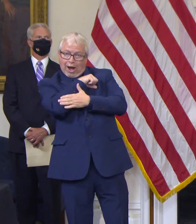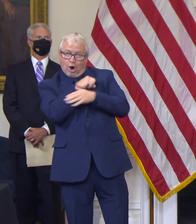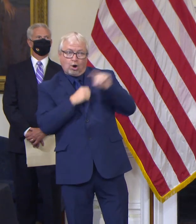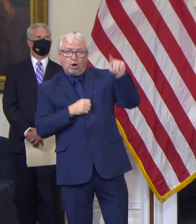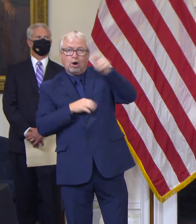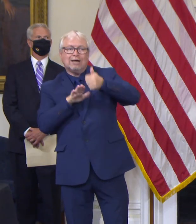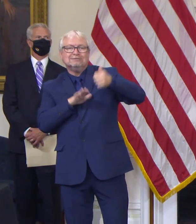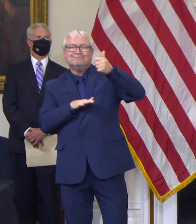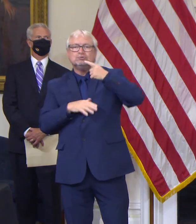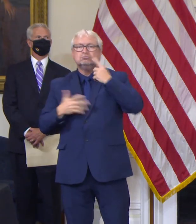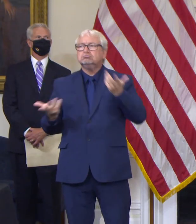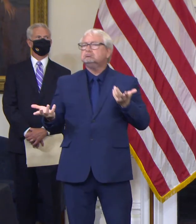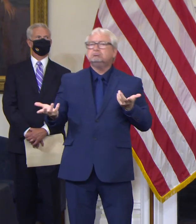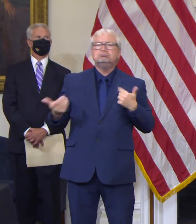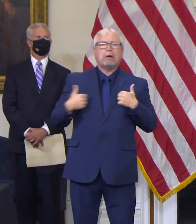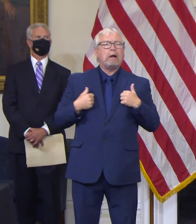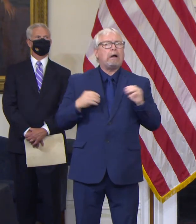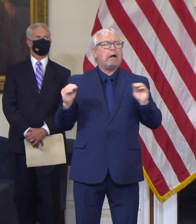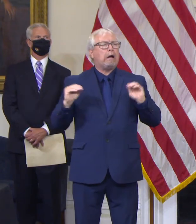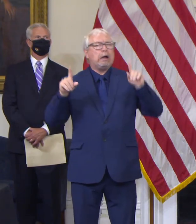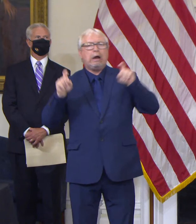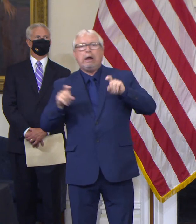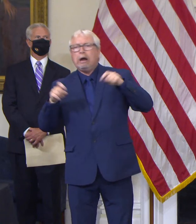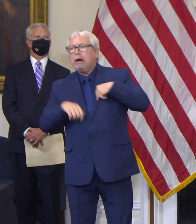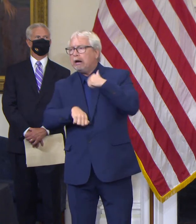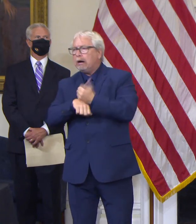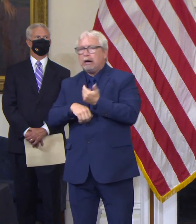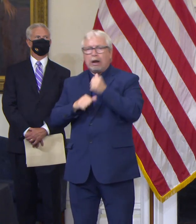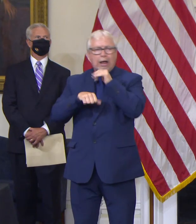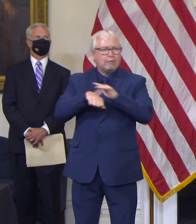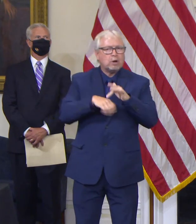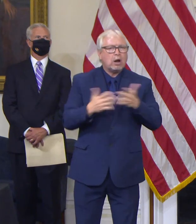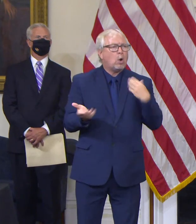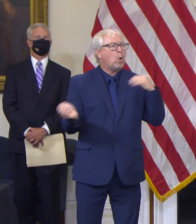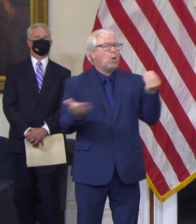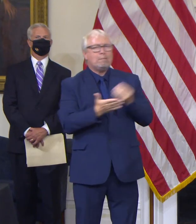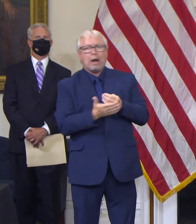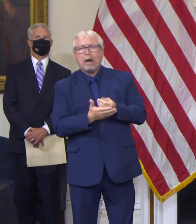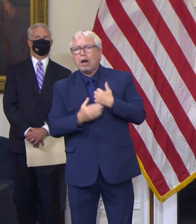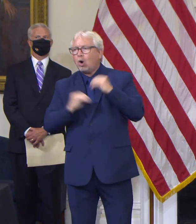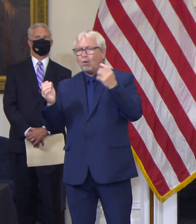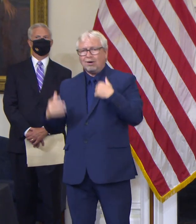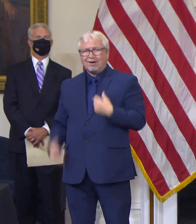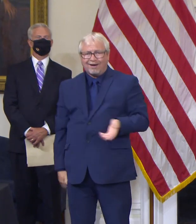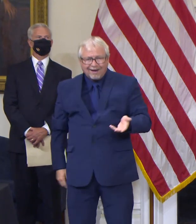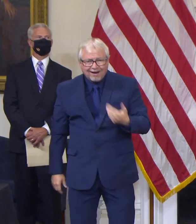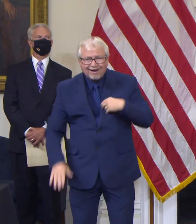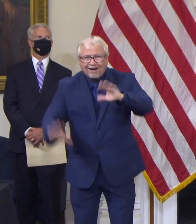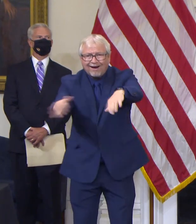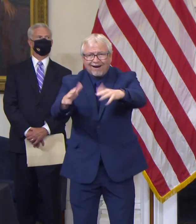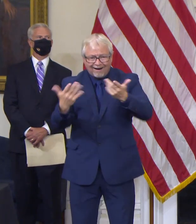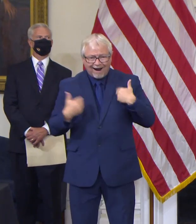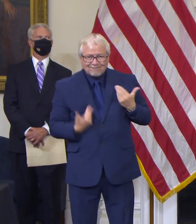But we have some of our local leaders saying they didn't have the ability to go testing. We've had unlimited amounts of testing and money available and